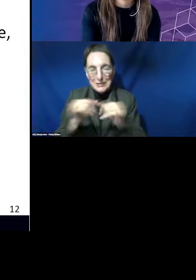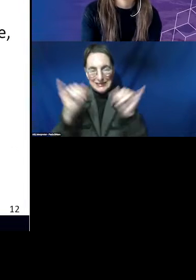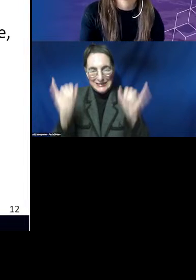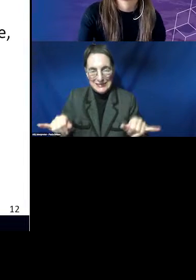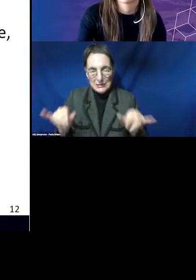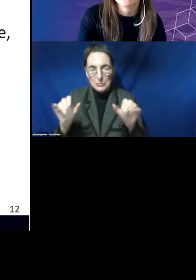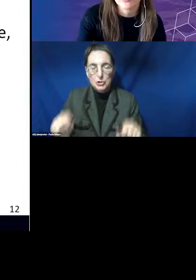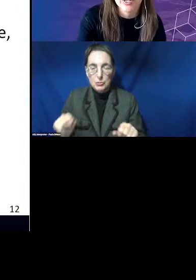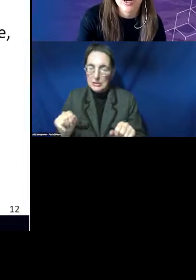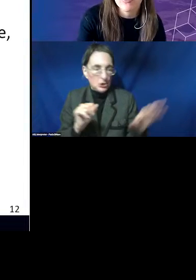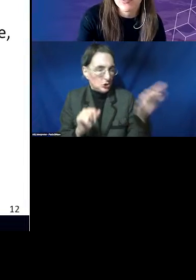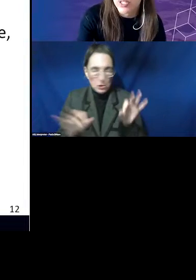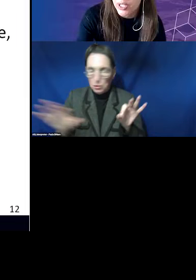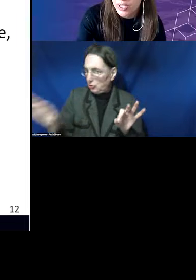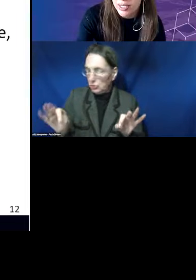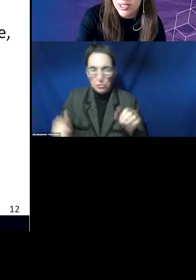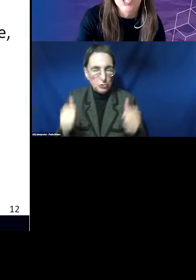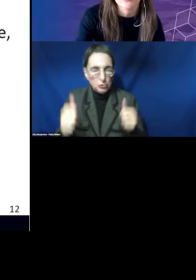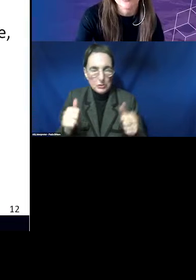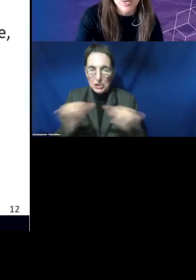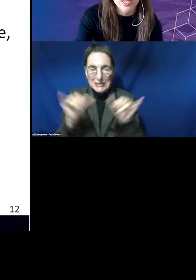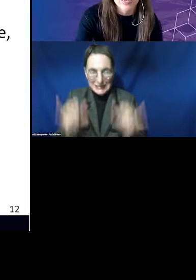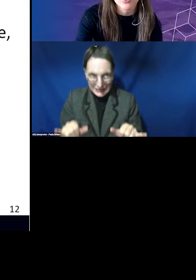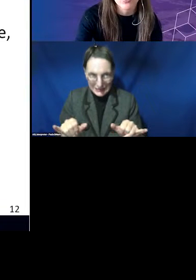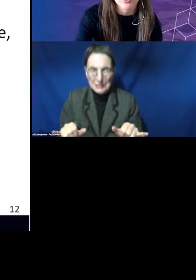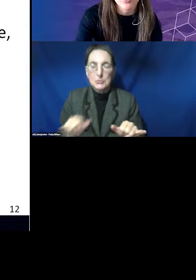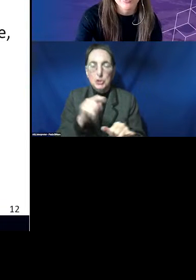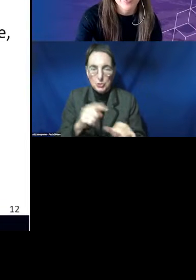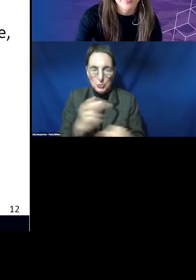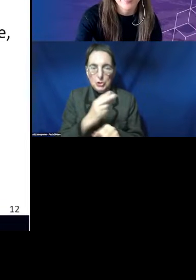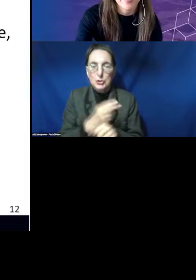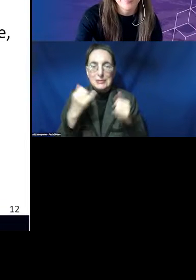But we will be turning it off for good January 27th, 2023.